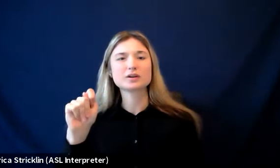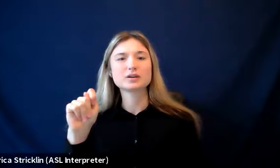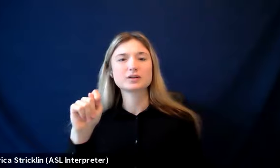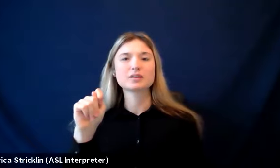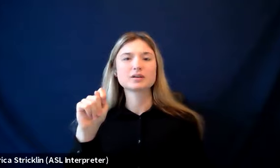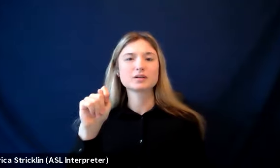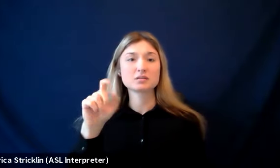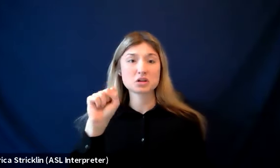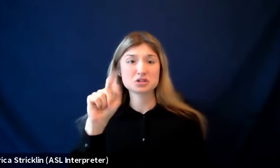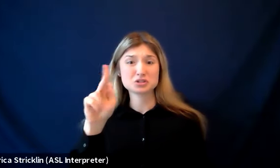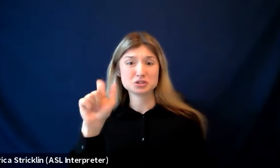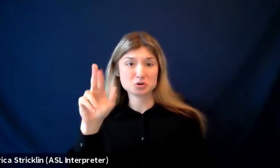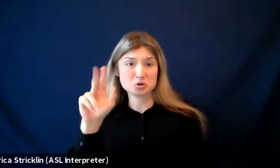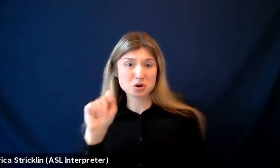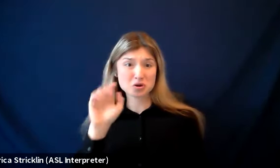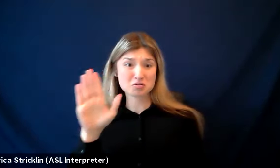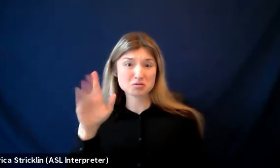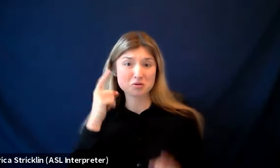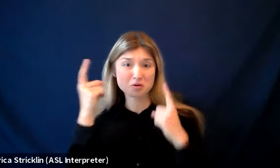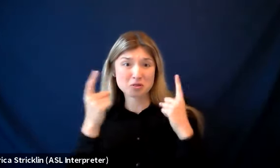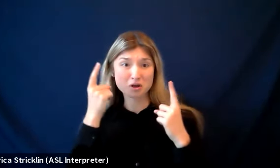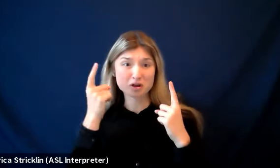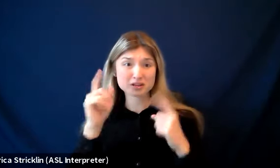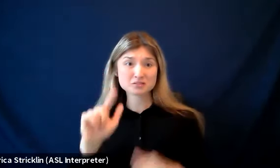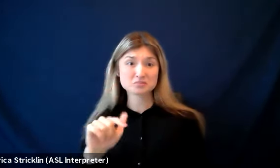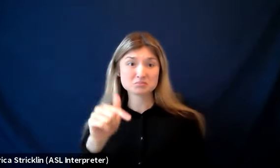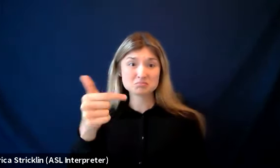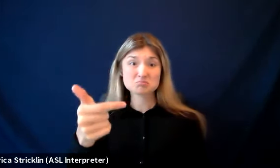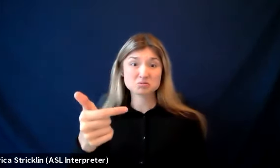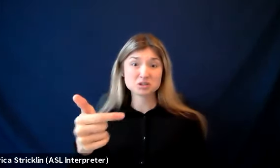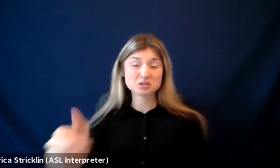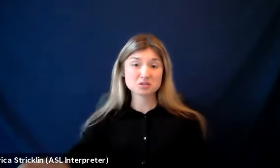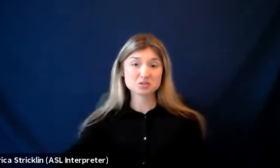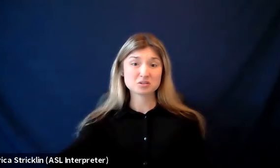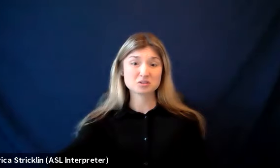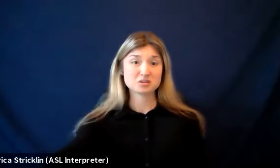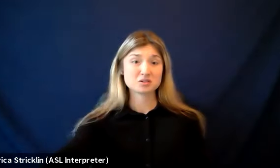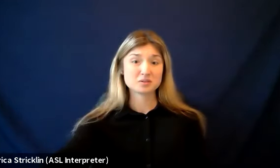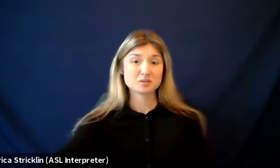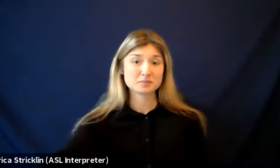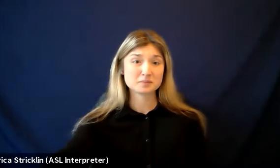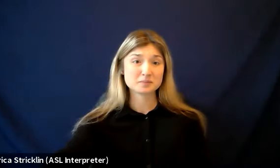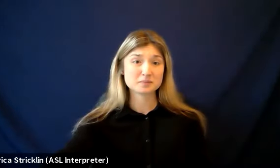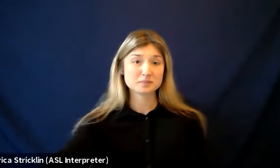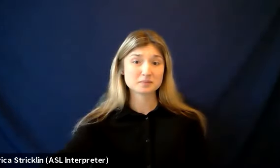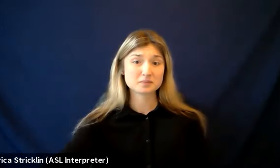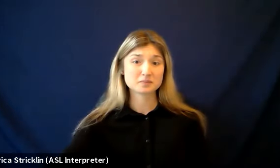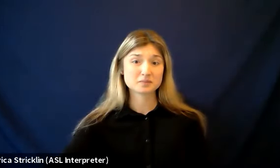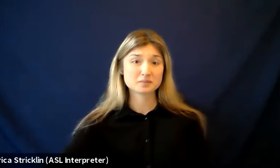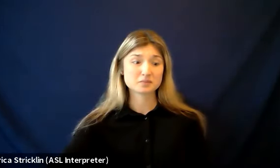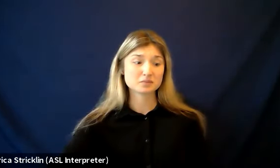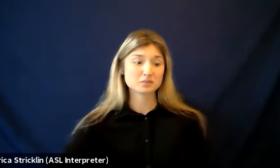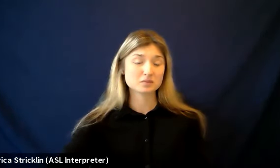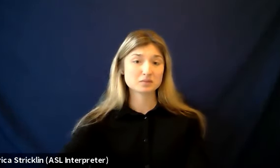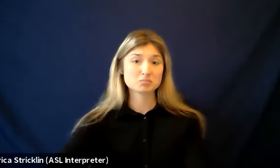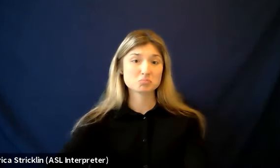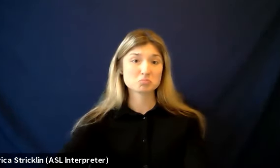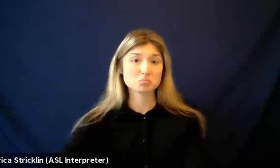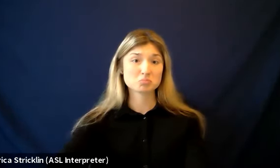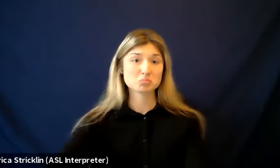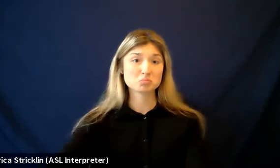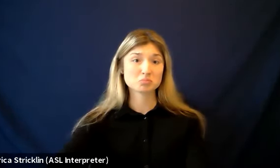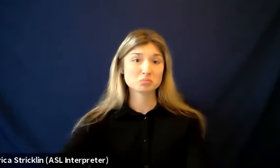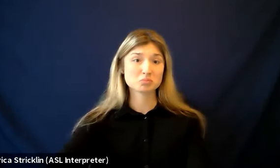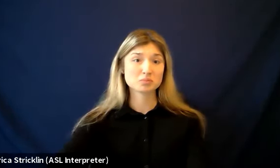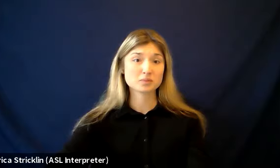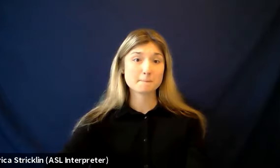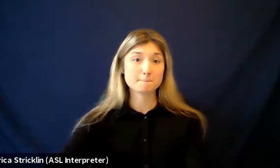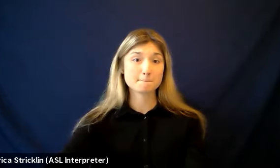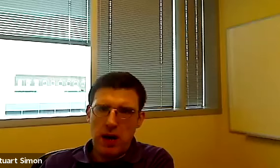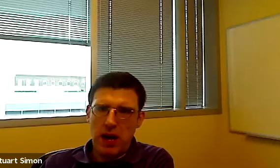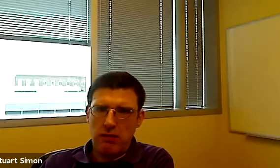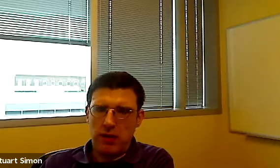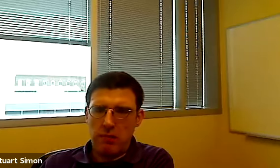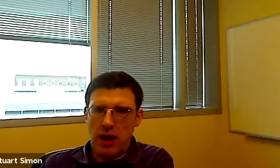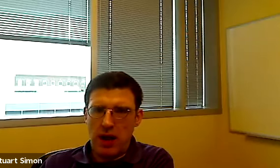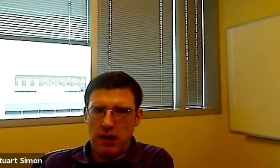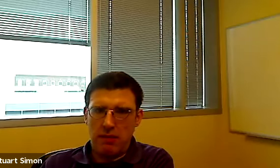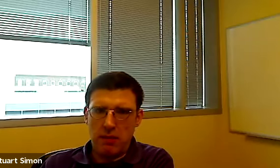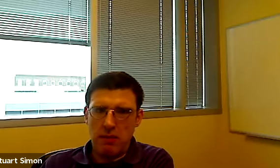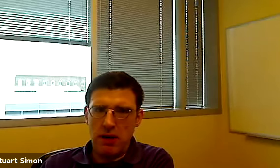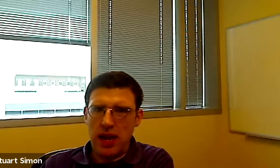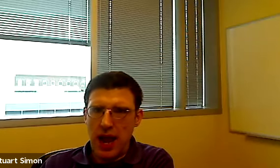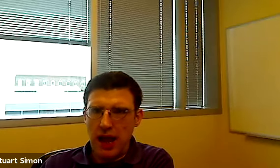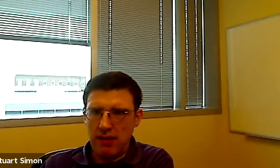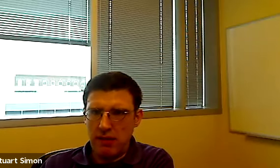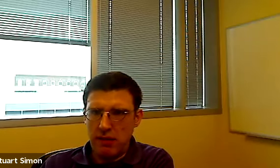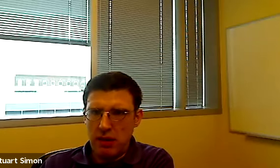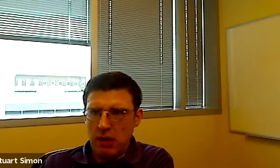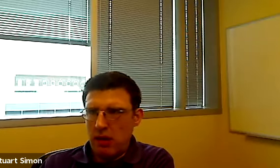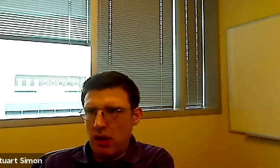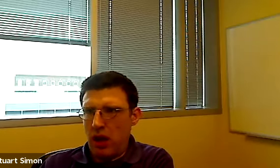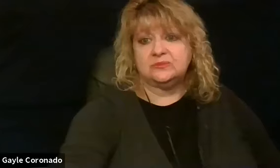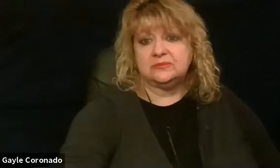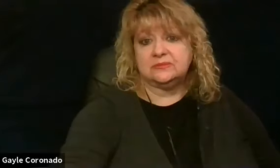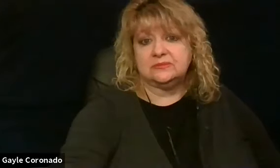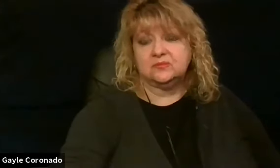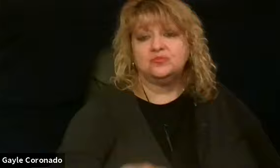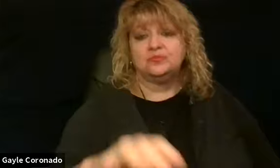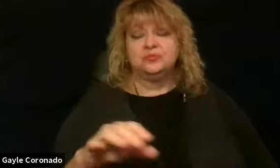Yes, I exhibit a lot of independence because I generally have a skill set that nobody else in my community has.